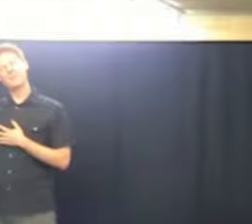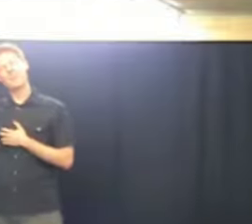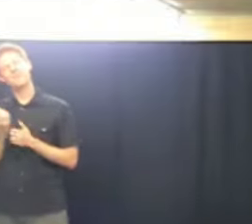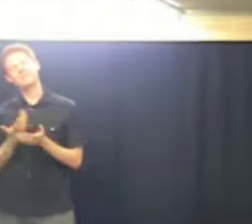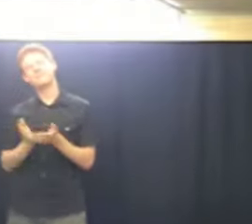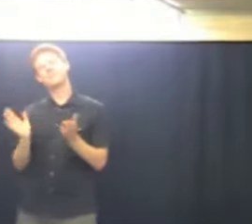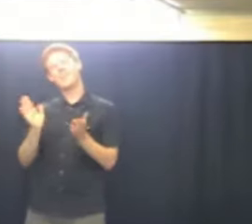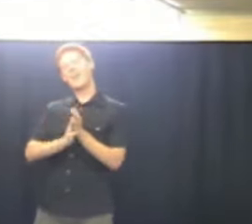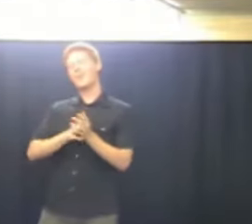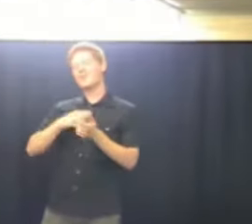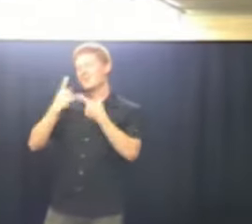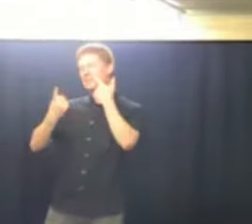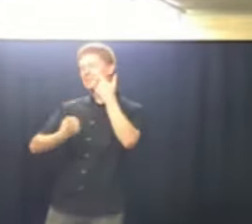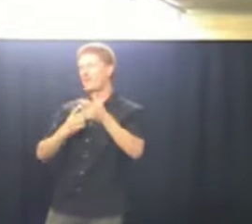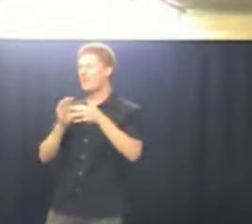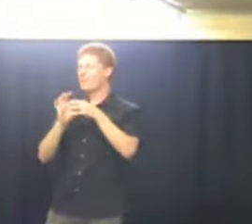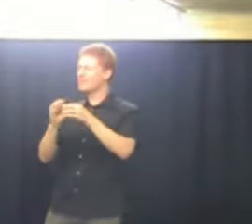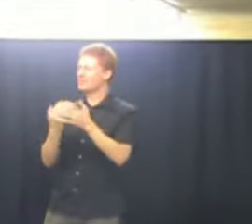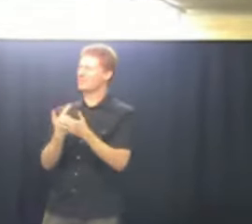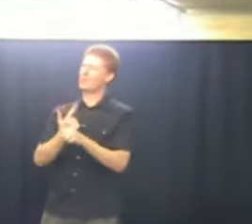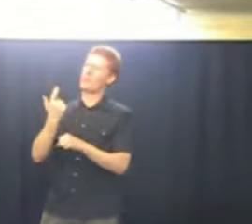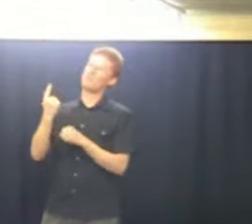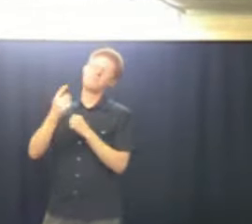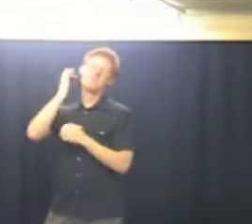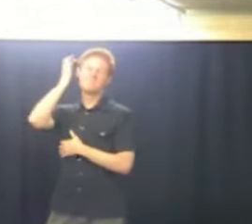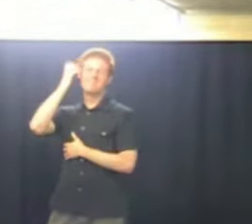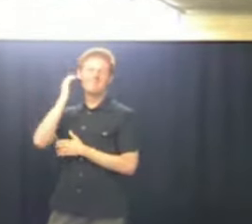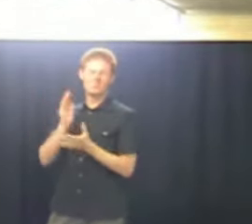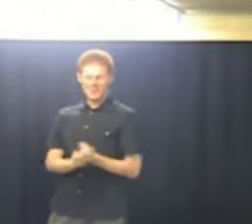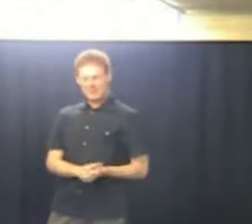I was trying to think of another picture to explain our relationship with God